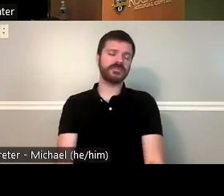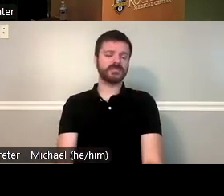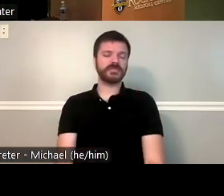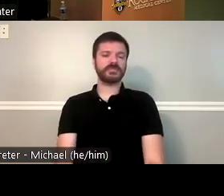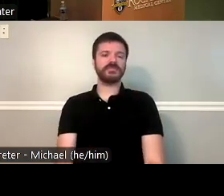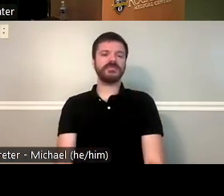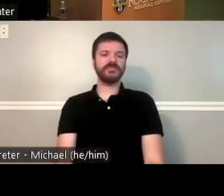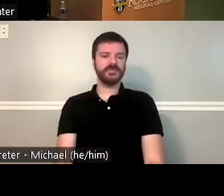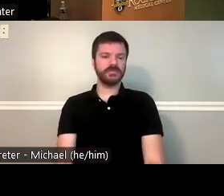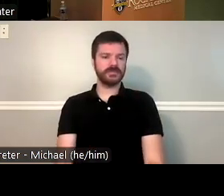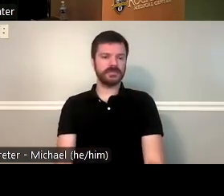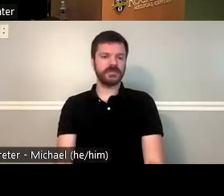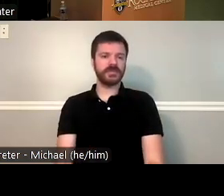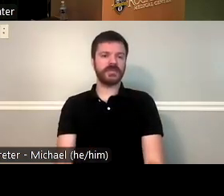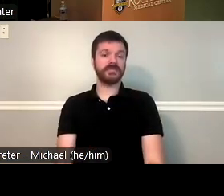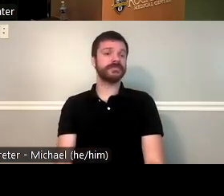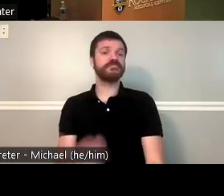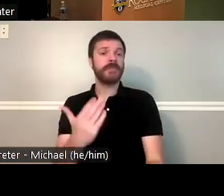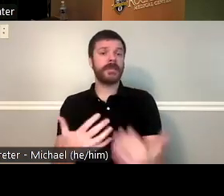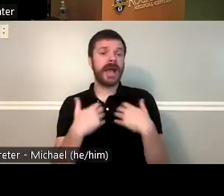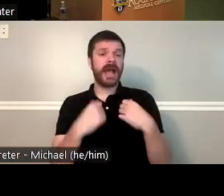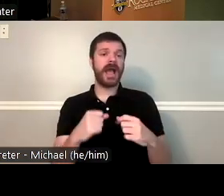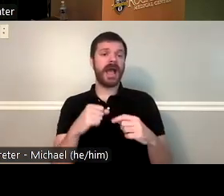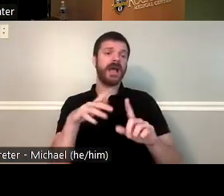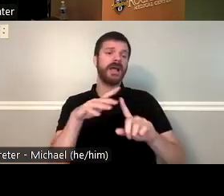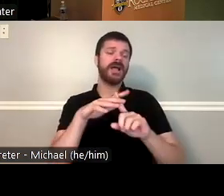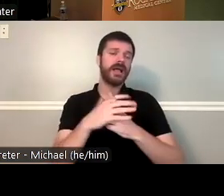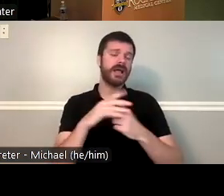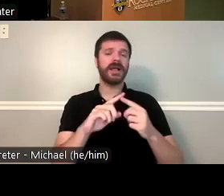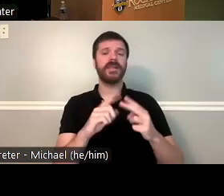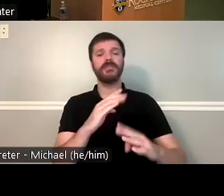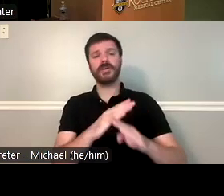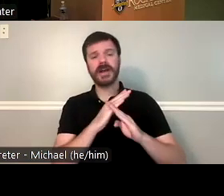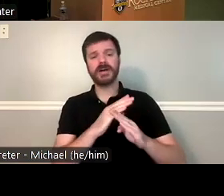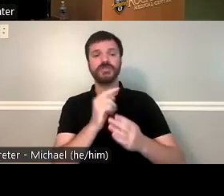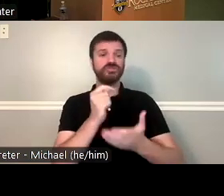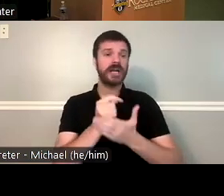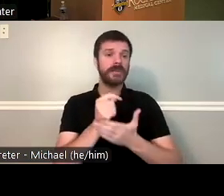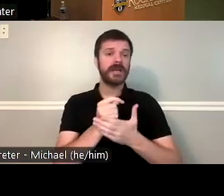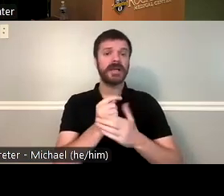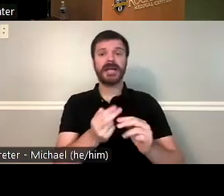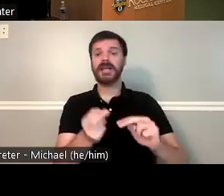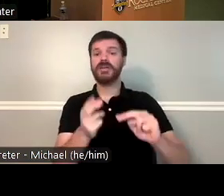be in the health conditions their prevention and treatment uh increases risk their access to care